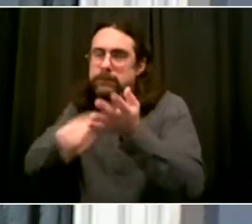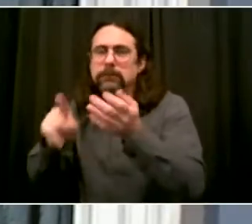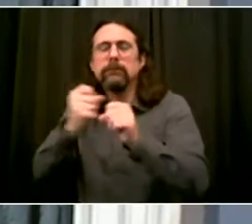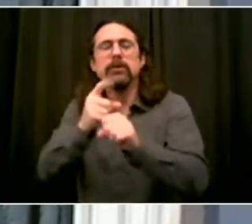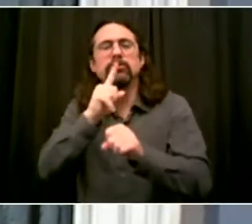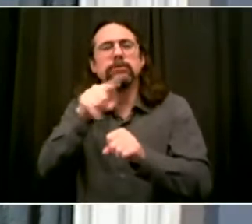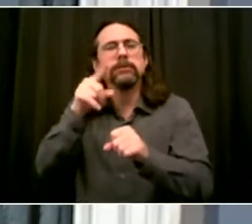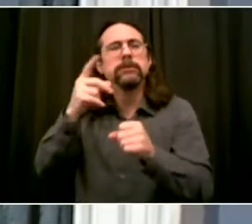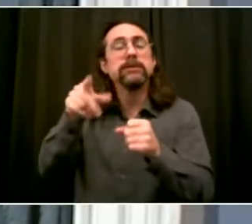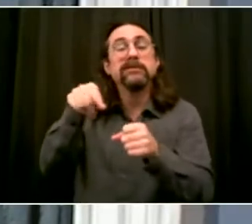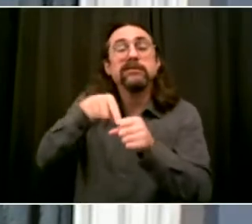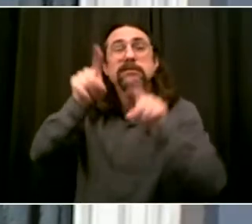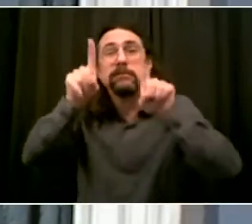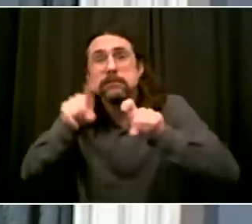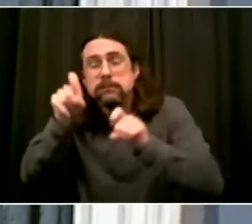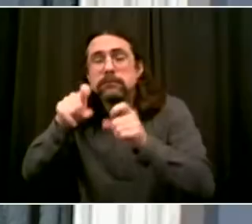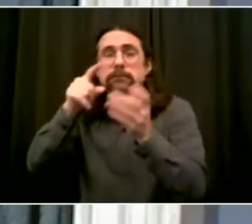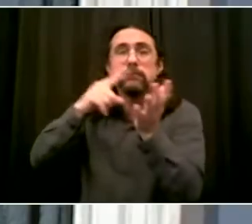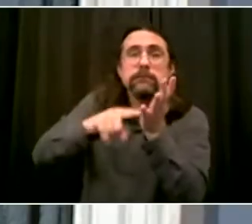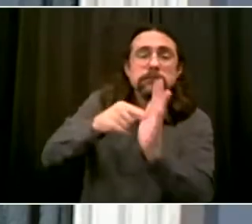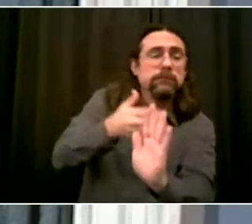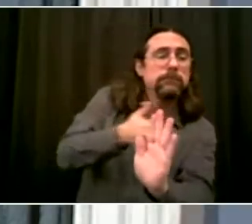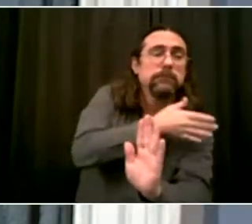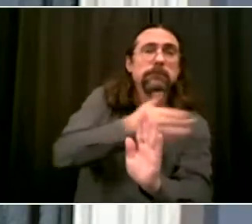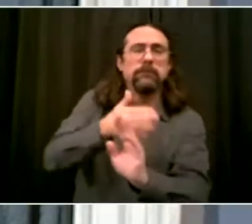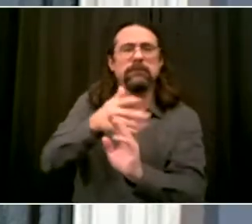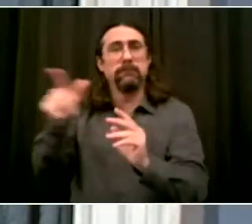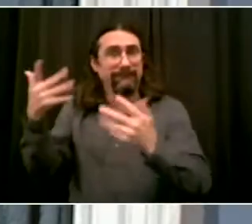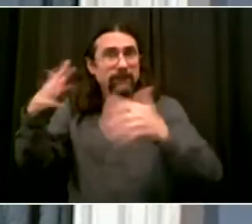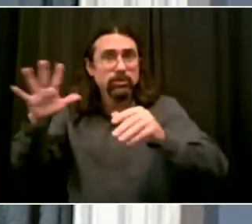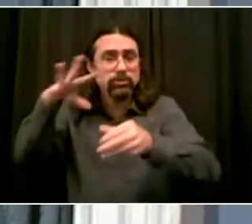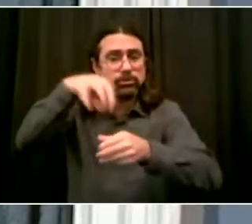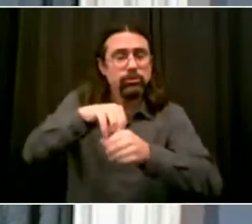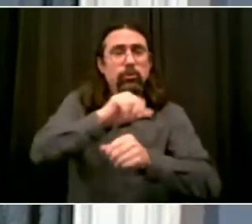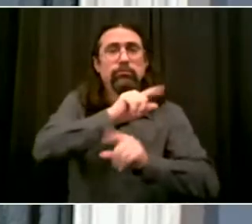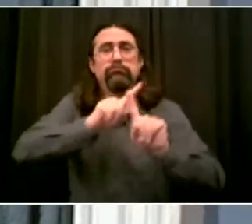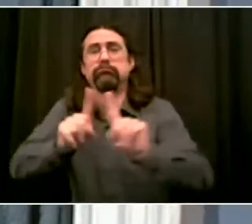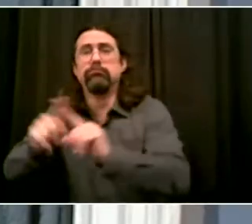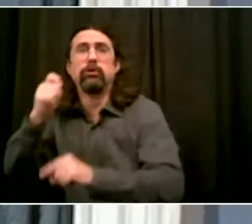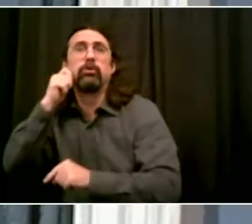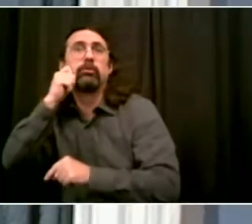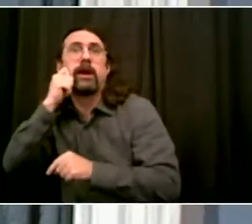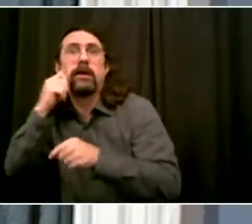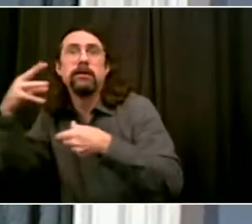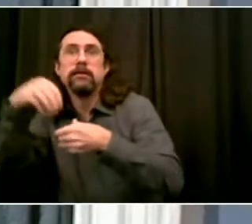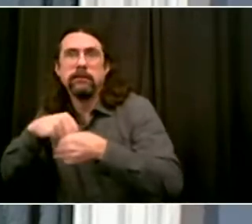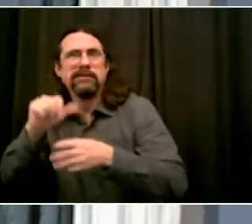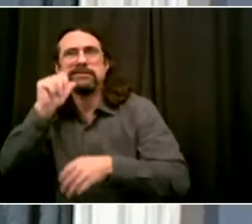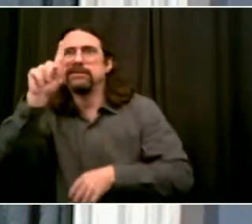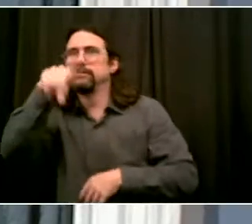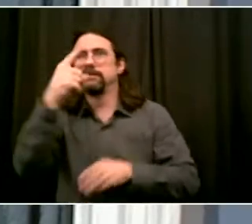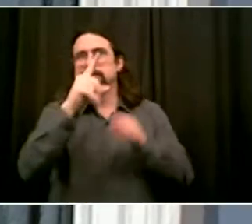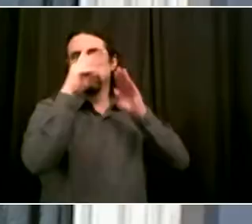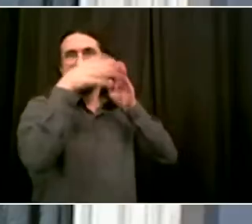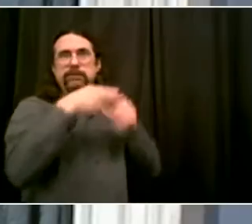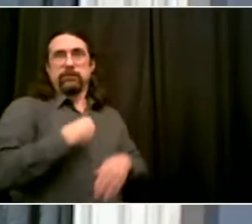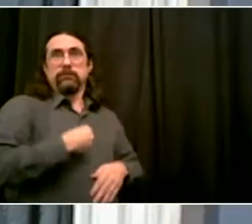TOOK A LITTLE BIT LONGEETOR COMPLETE IS THAT THE FEDERAL GOVERNMENT ASKED THEM TO ENSURE THAT ERTHE WAS GREATER ETHNIC AND RACIAL DIVERSITY